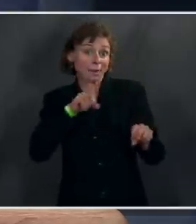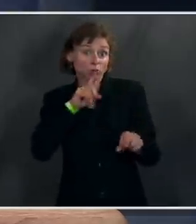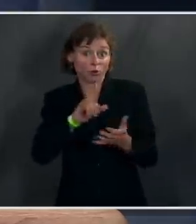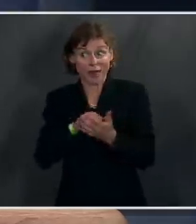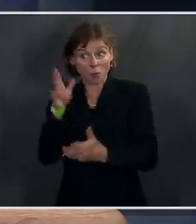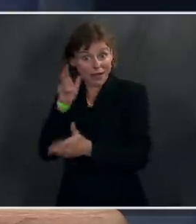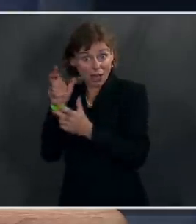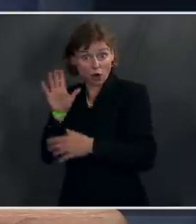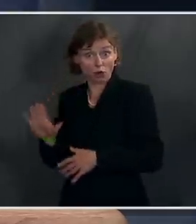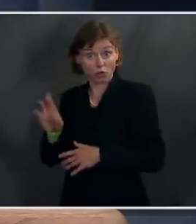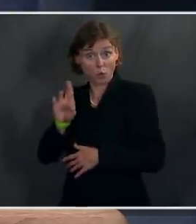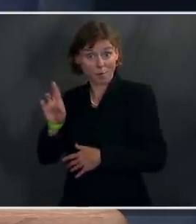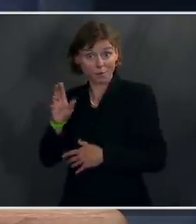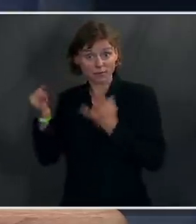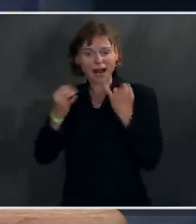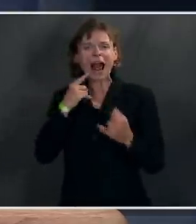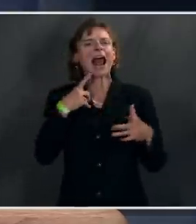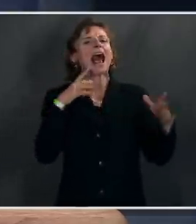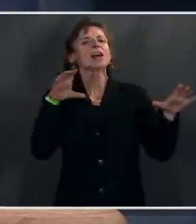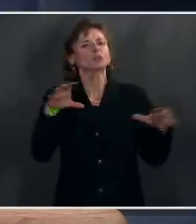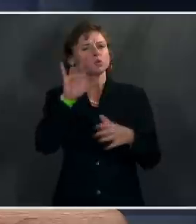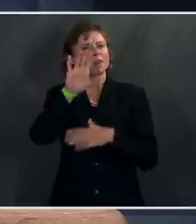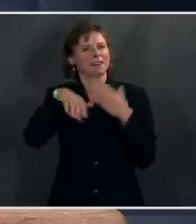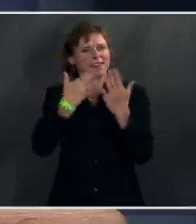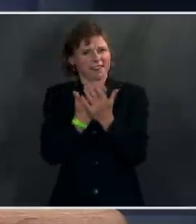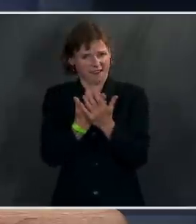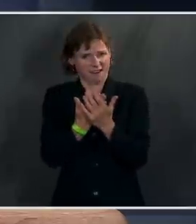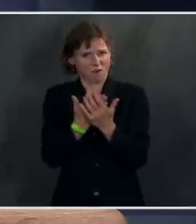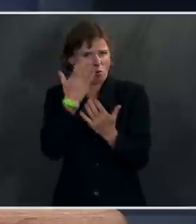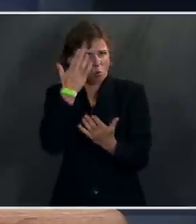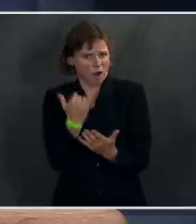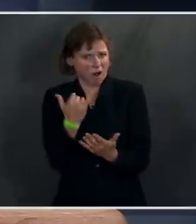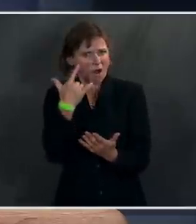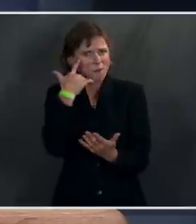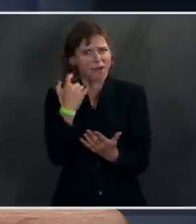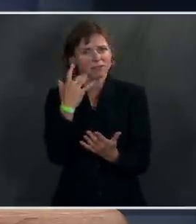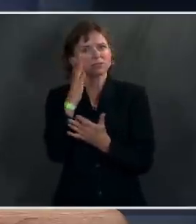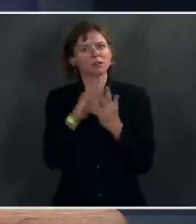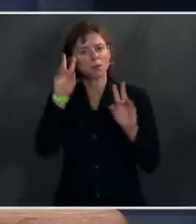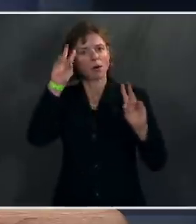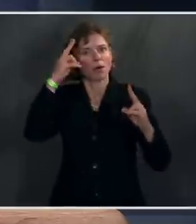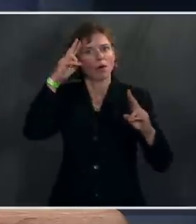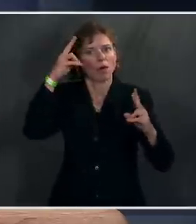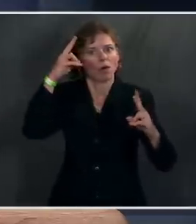And I did all of that because I think it's important. There's been some misunderstanding about how this process works.